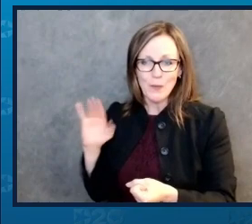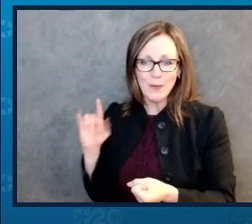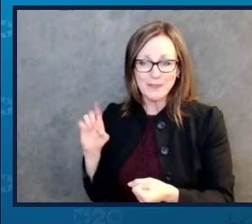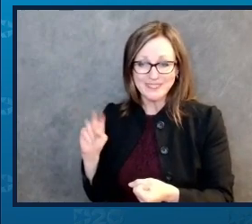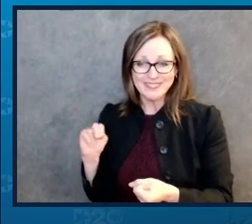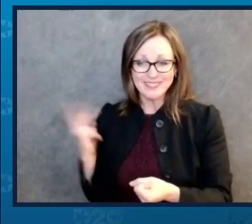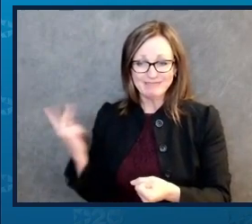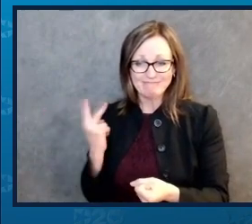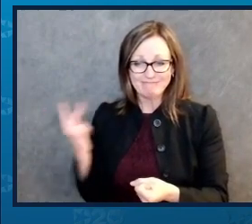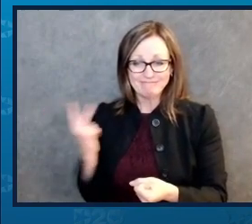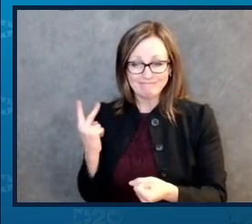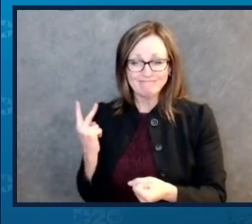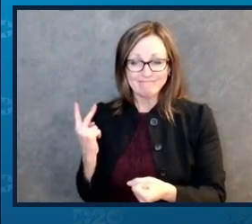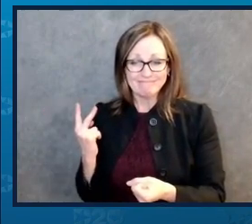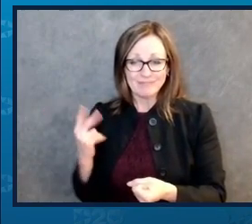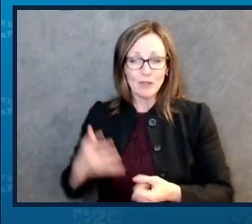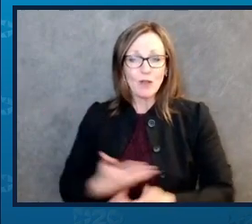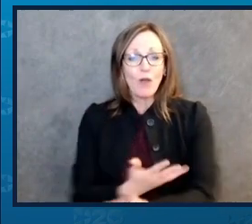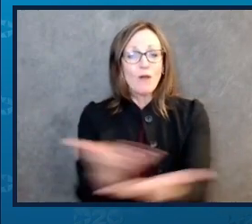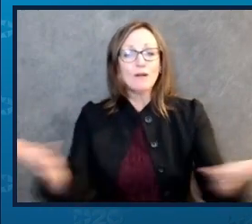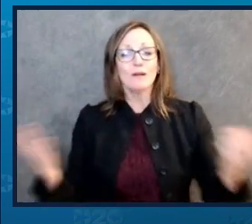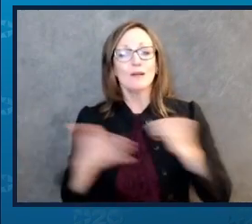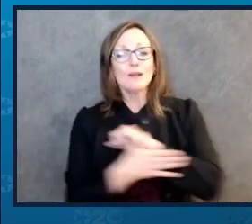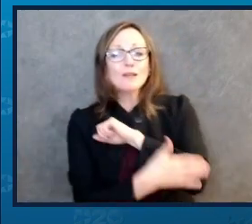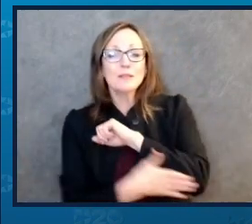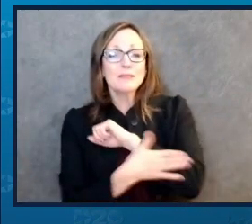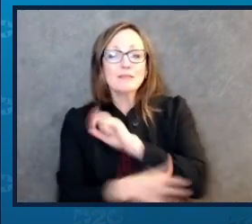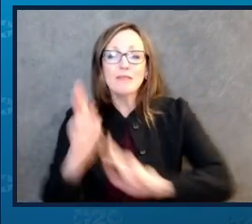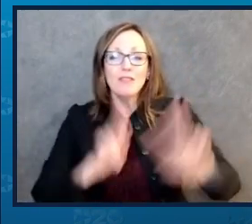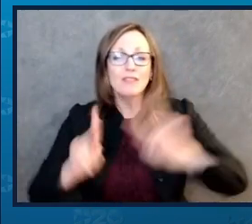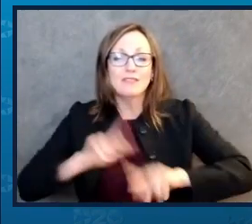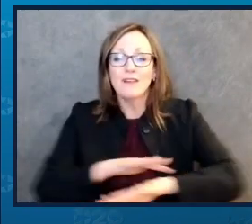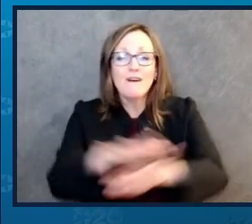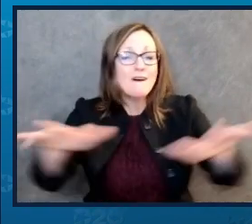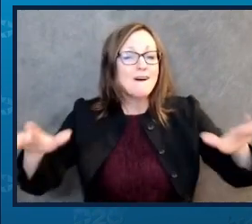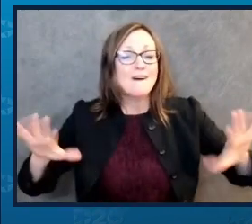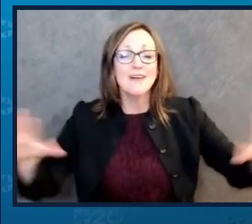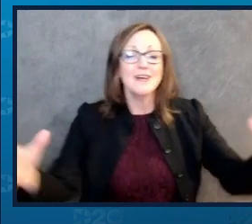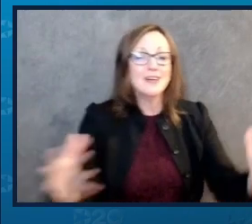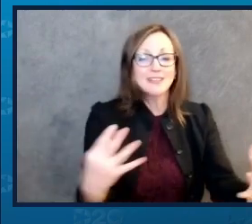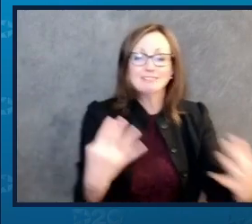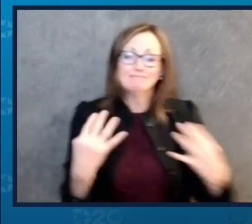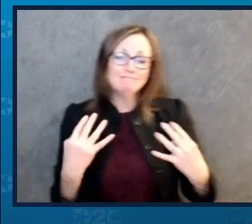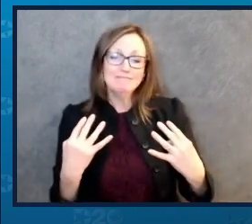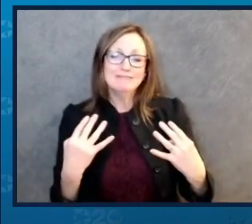OF US, WILL STAND TOGETHER FOR BETTER FUTURE.